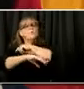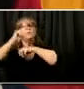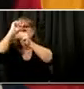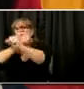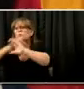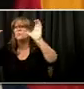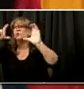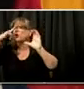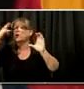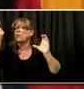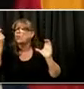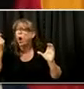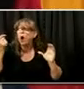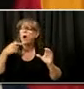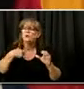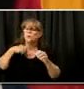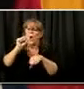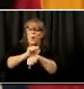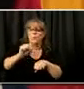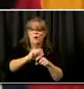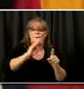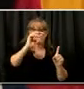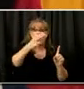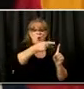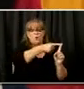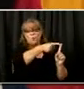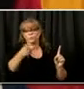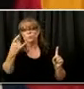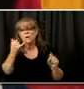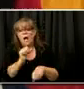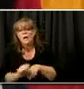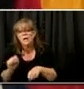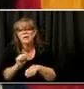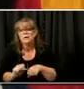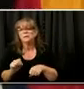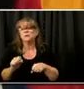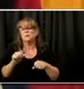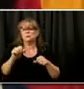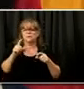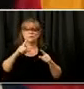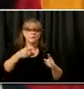in new technology and new training to support you and your children through this crisis and we are